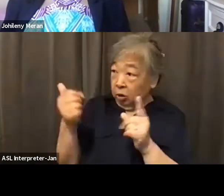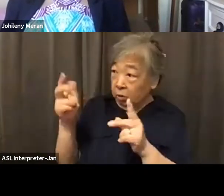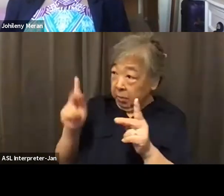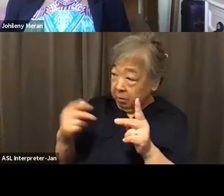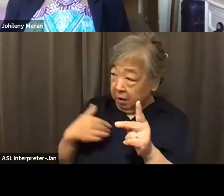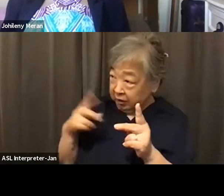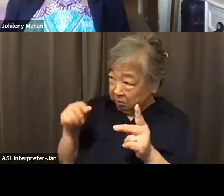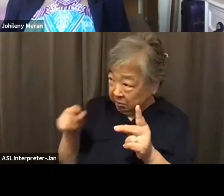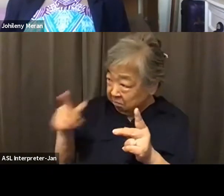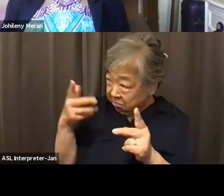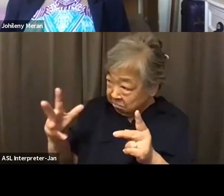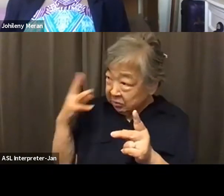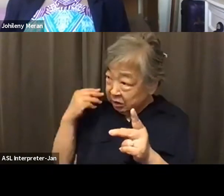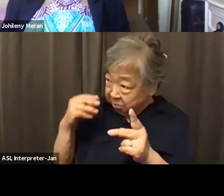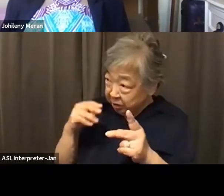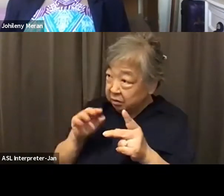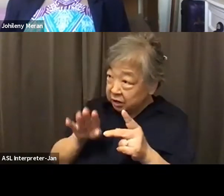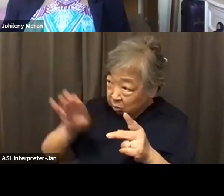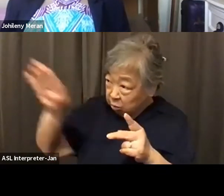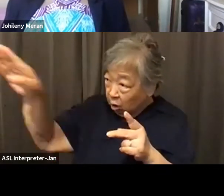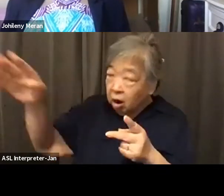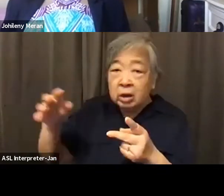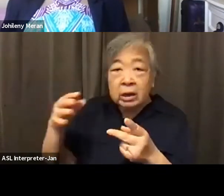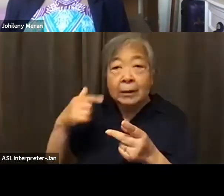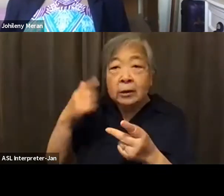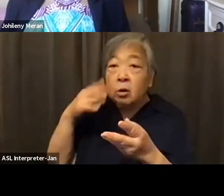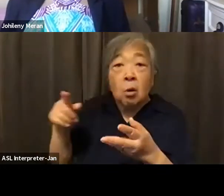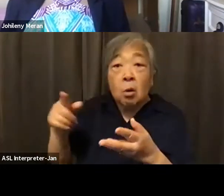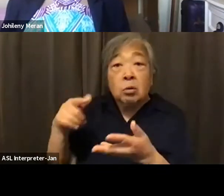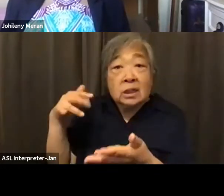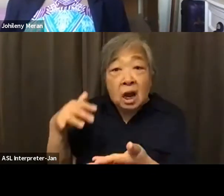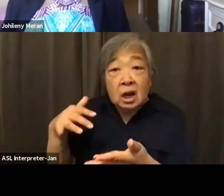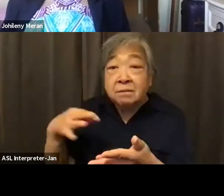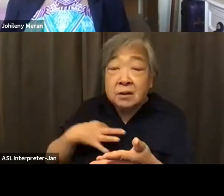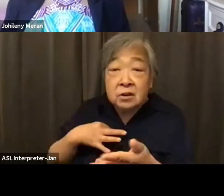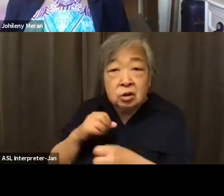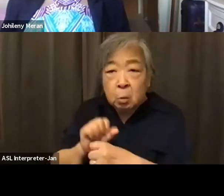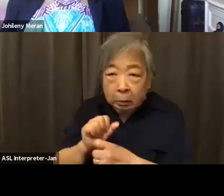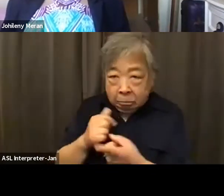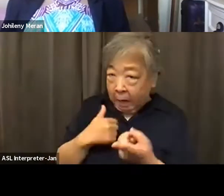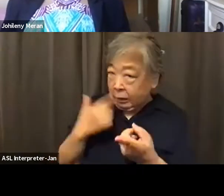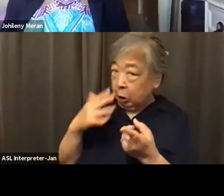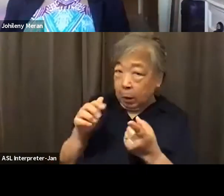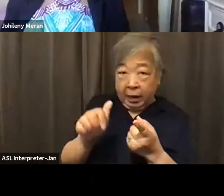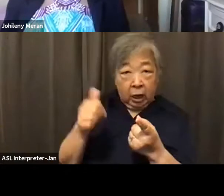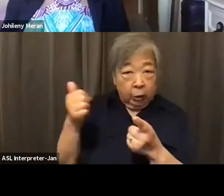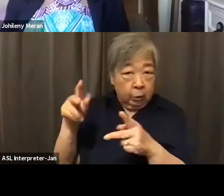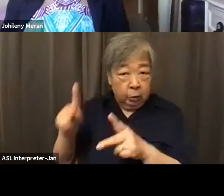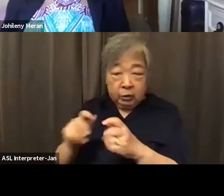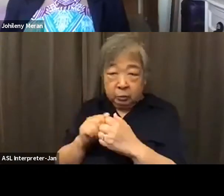whether that be for studying or volunteering or work and the only reason I began to consider